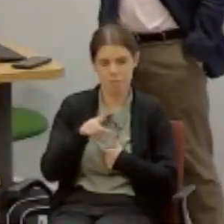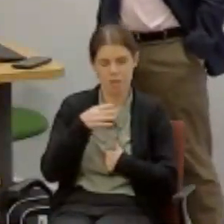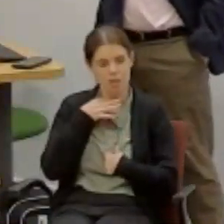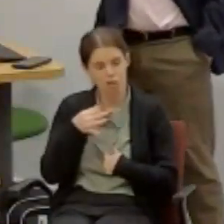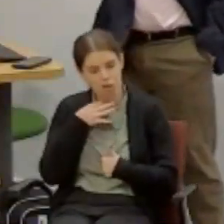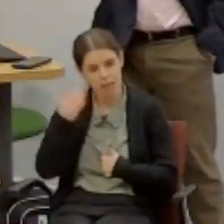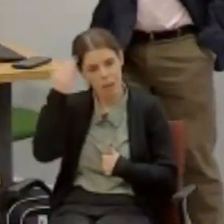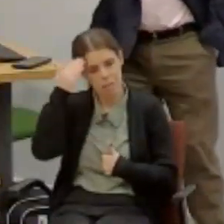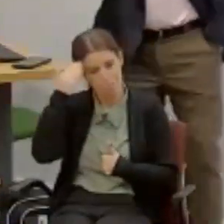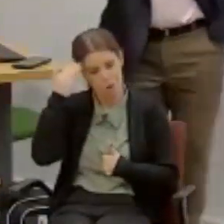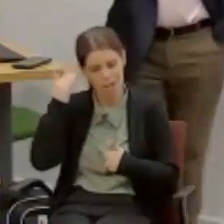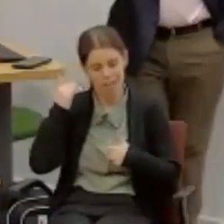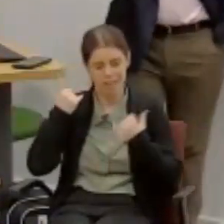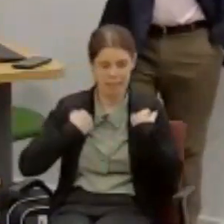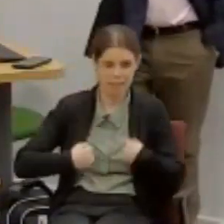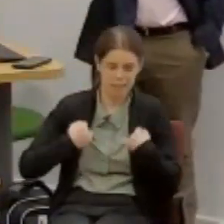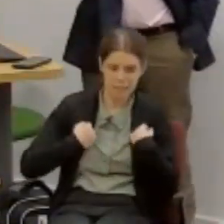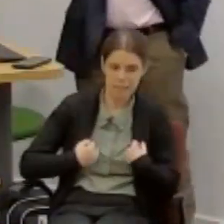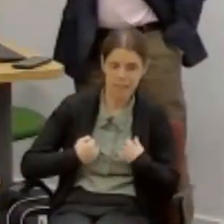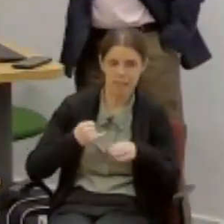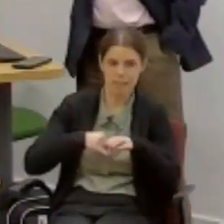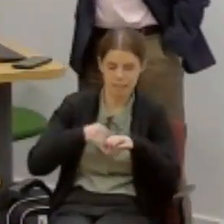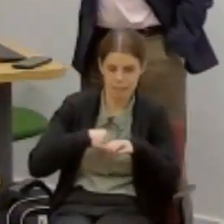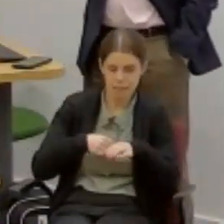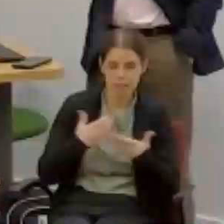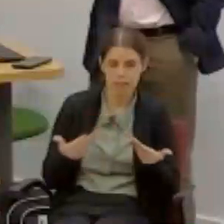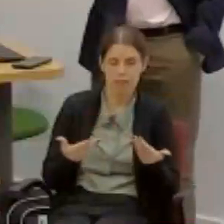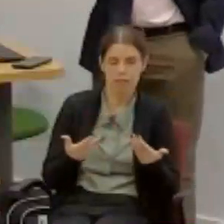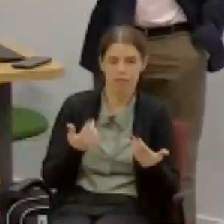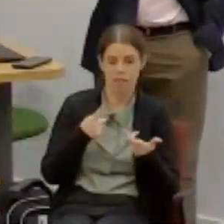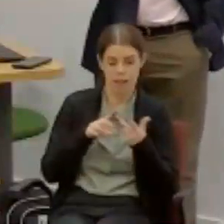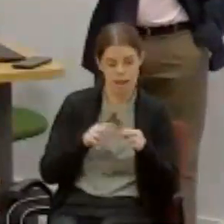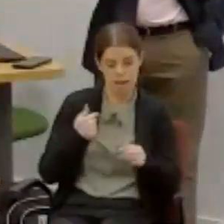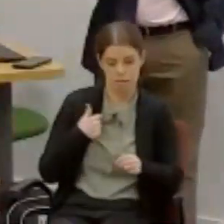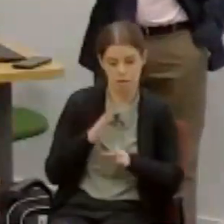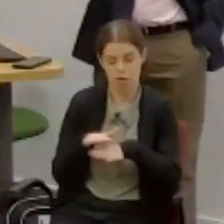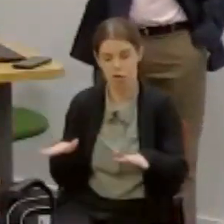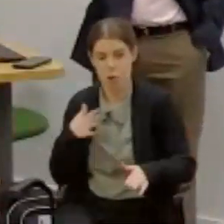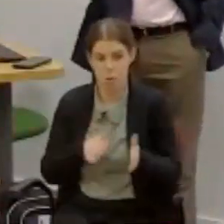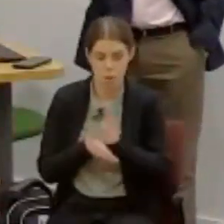So, what we, what we're really getting to is that if you if I had my kids once play rugby but past that now.